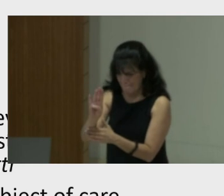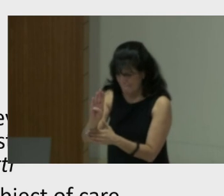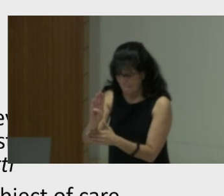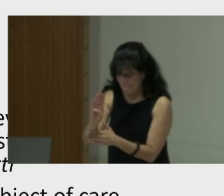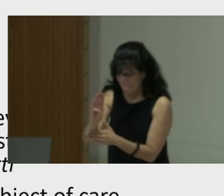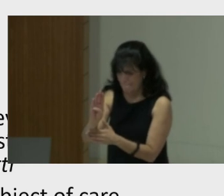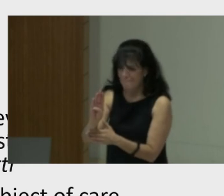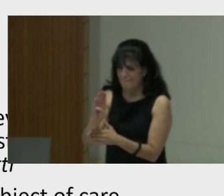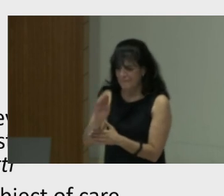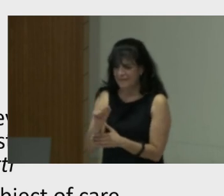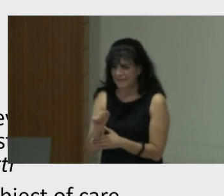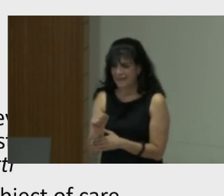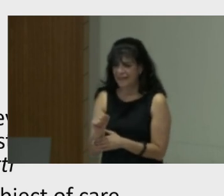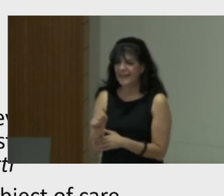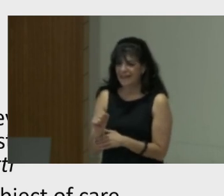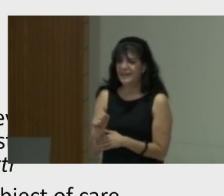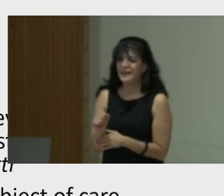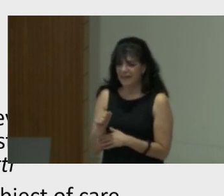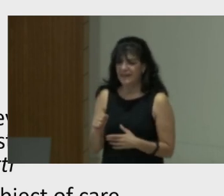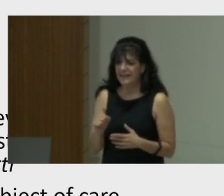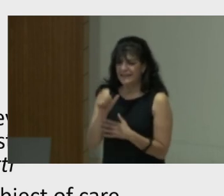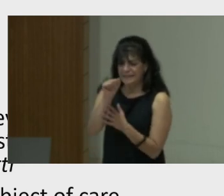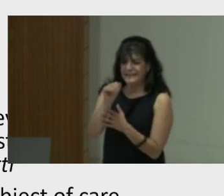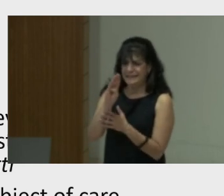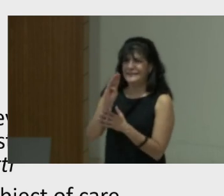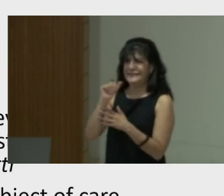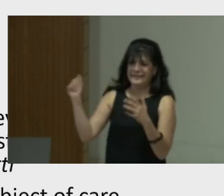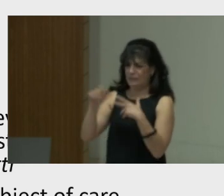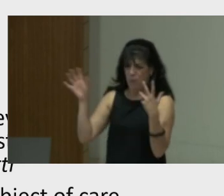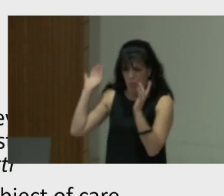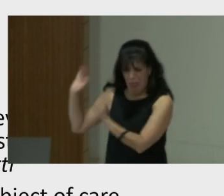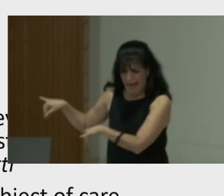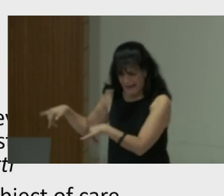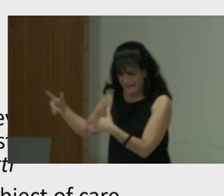us is rather a collaborator in the vineyard of the Lord to the limits of our capacities.